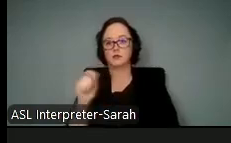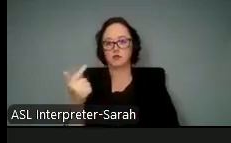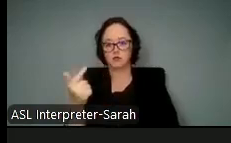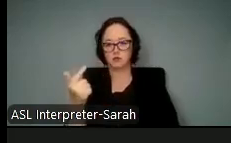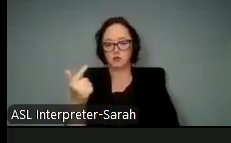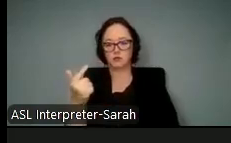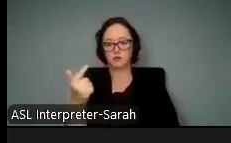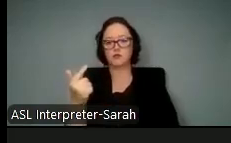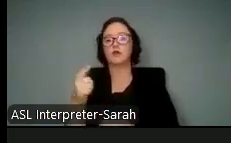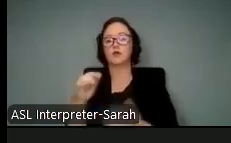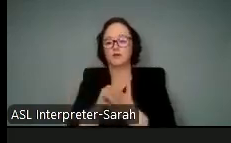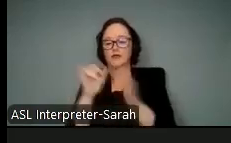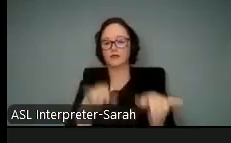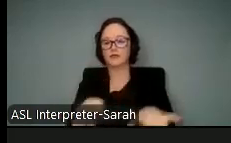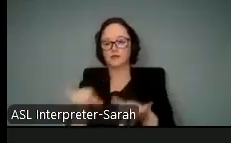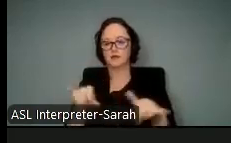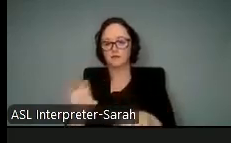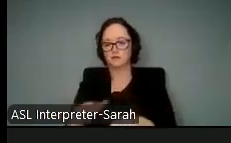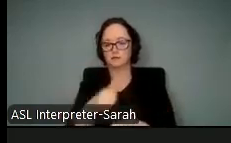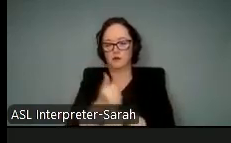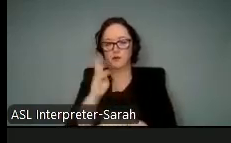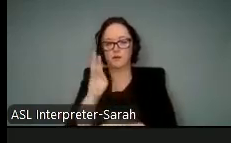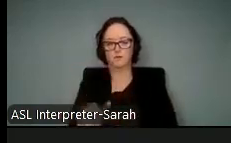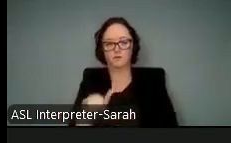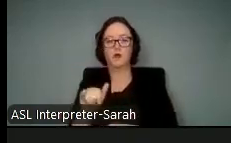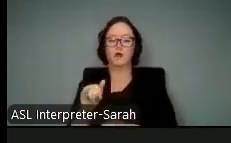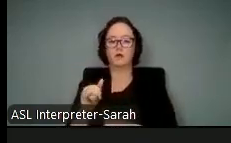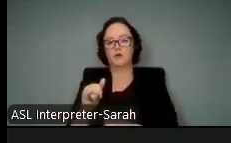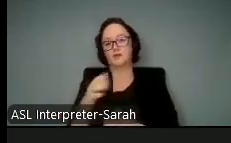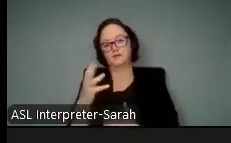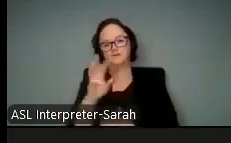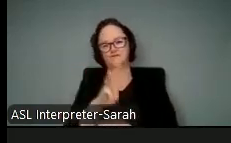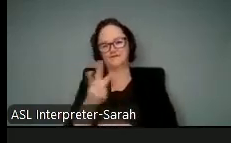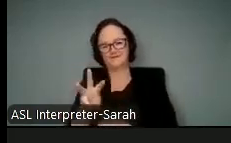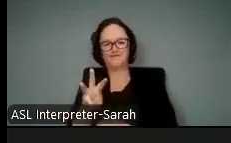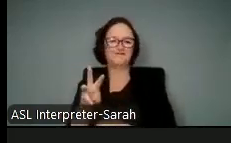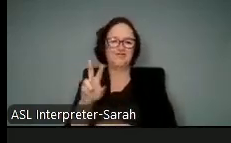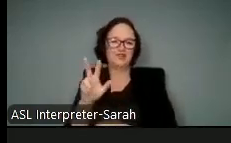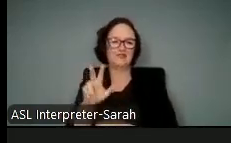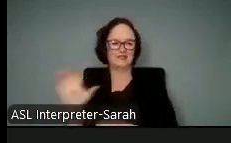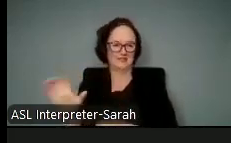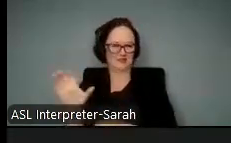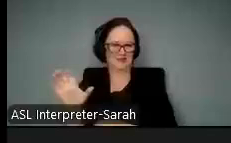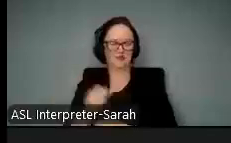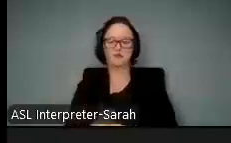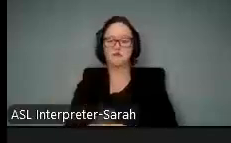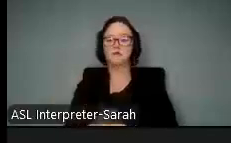that was developed by the Worldwide Web Consortium, W3C. There are strong recommendations to...